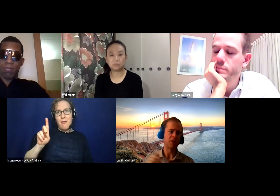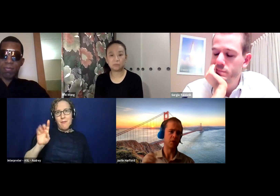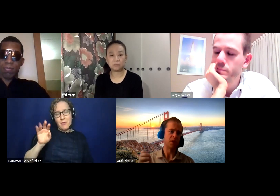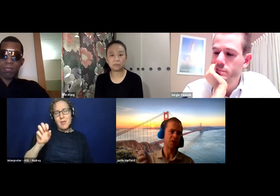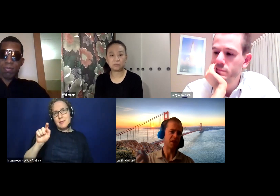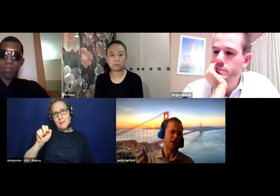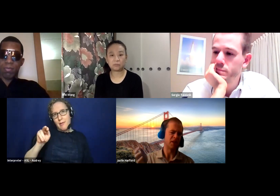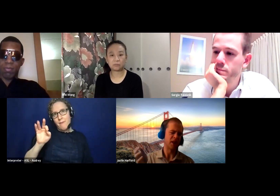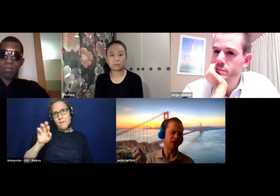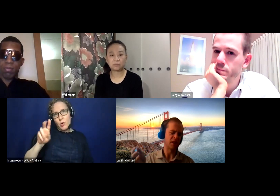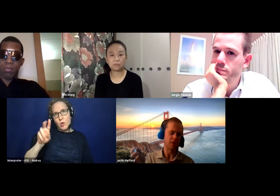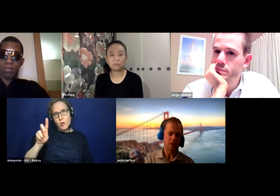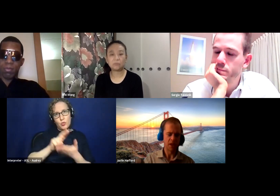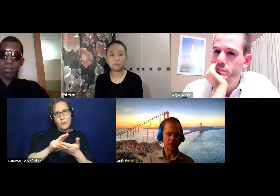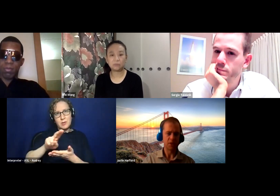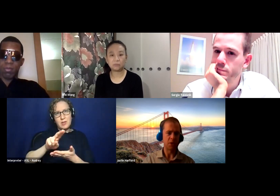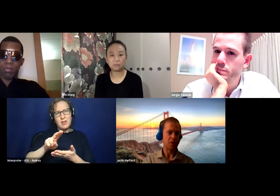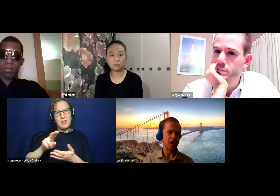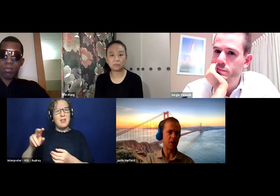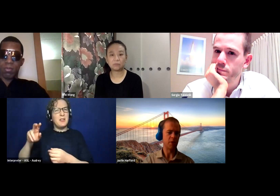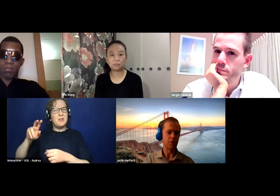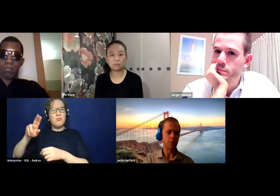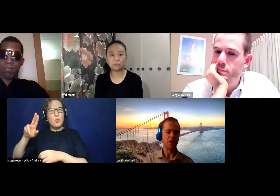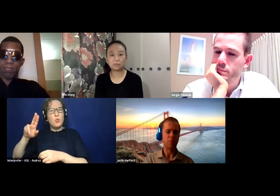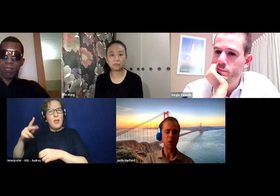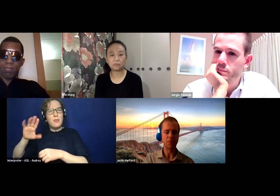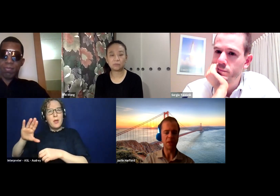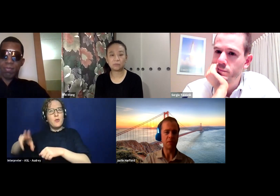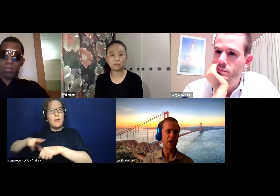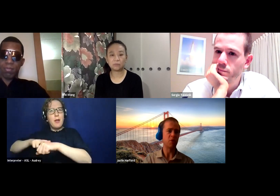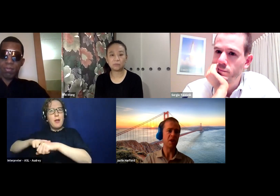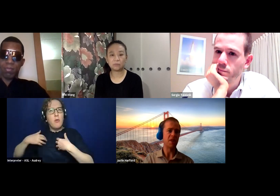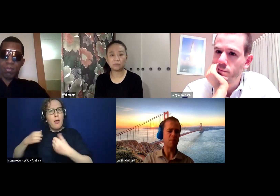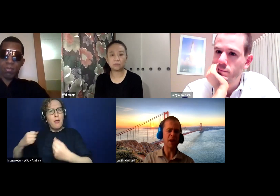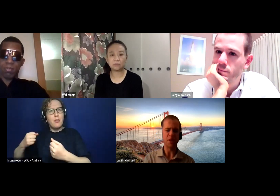health service in the United Kingdom so if you're from a more expensive country that might be